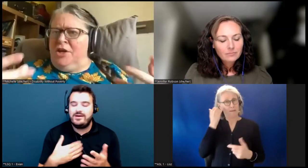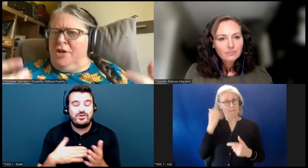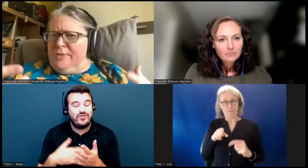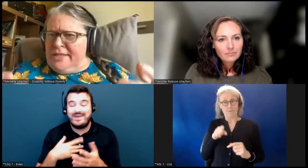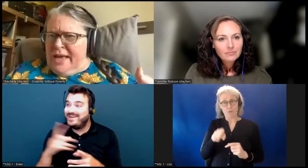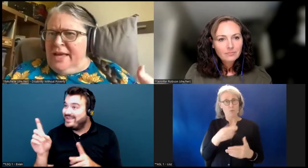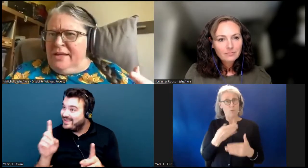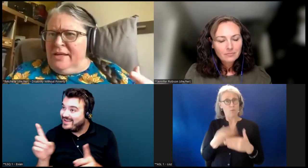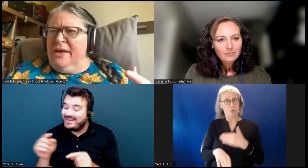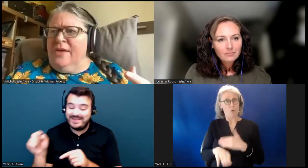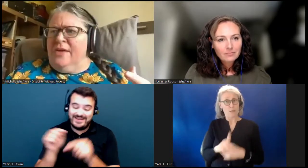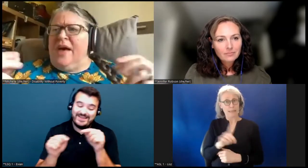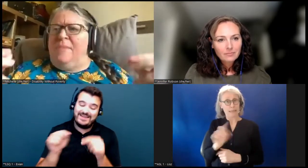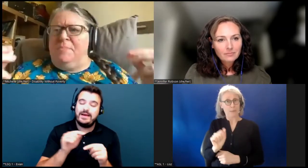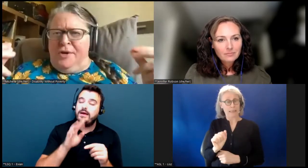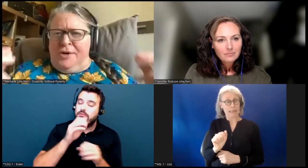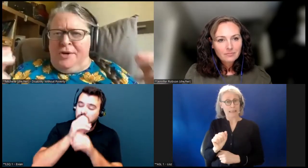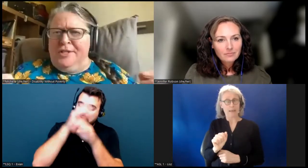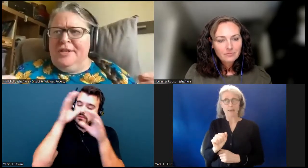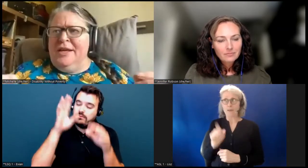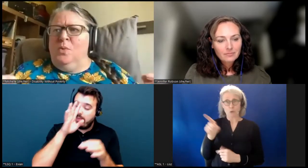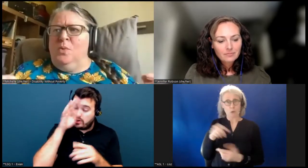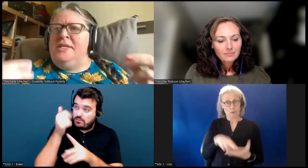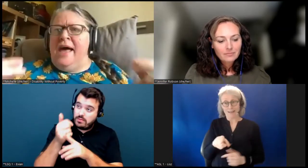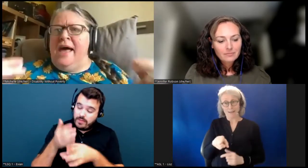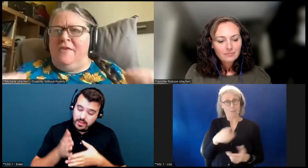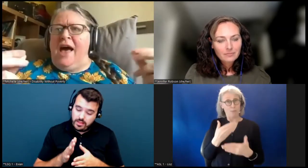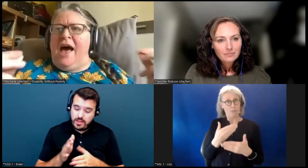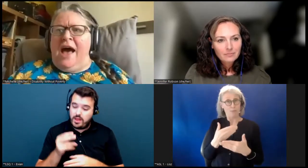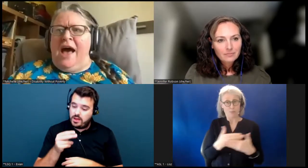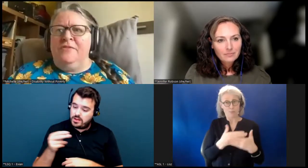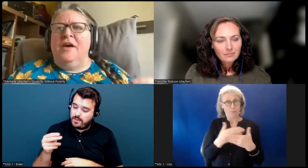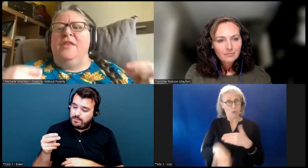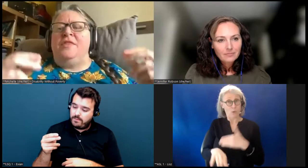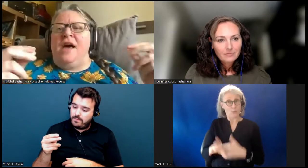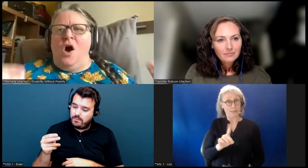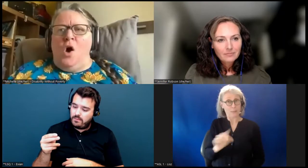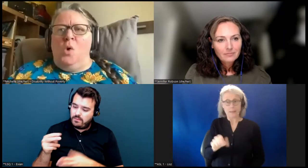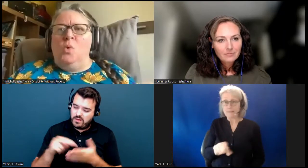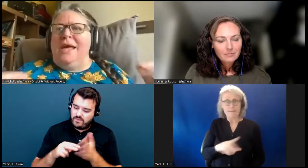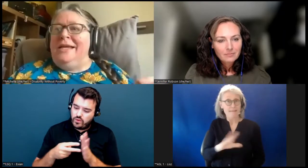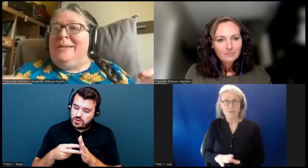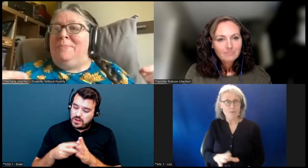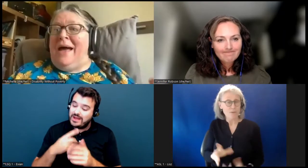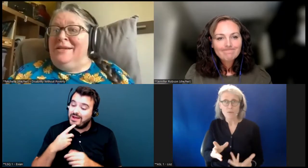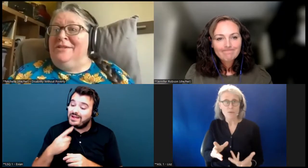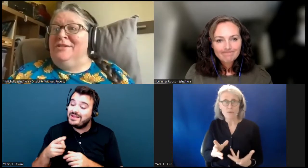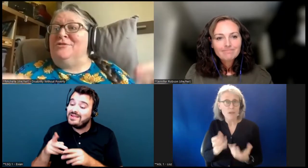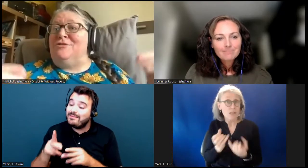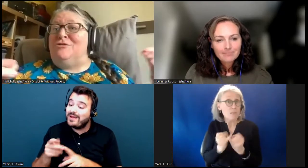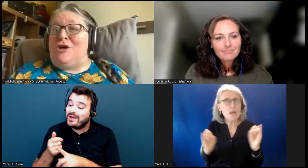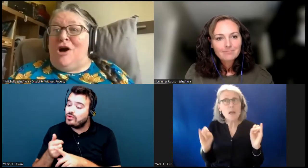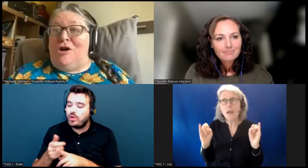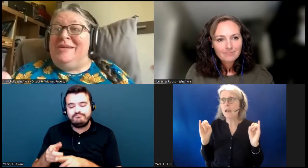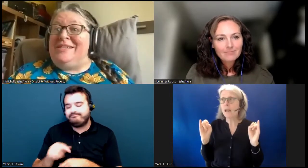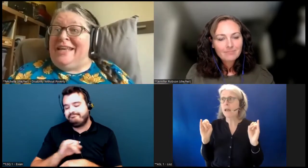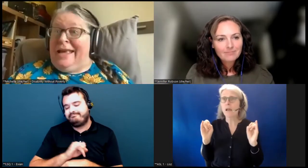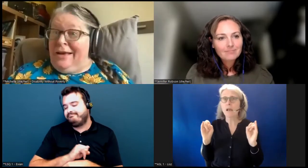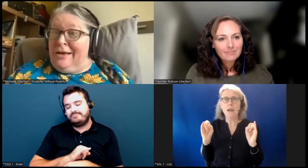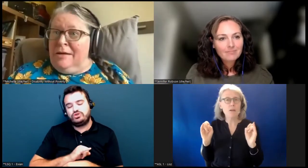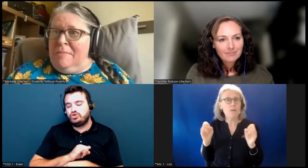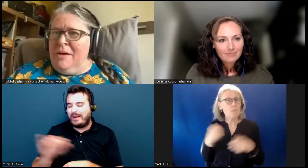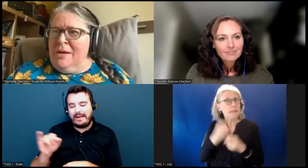ARE YOU SAYING THAT THAT PERSON WILL NEVER HAVE THEIR OWN INDEPENDENT AAUTONOMOUS INCOME.